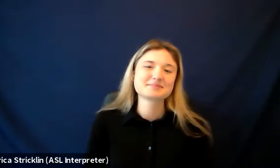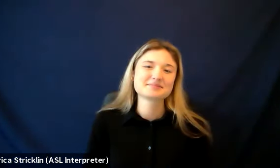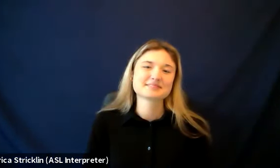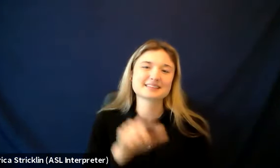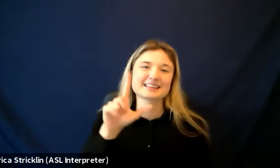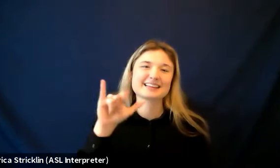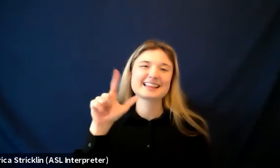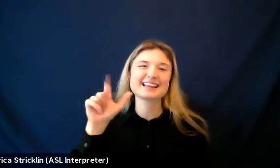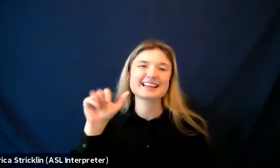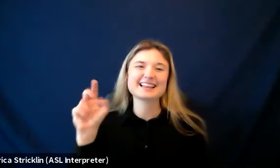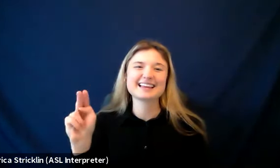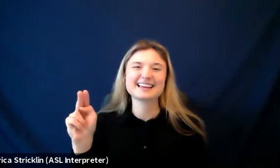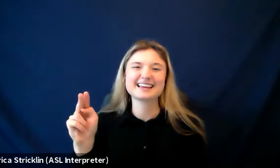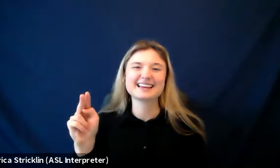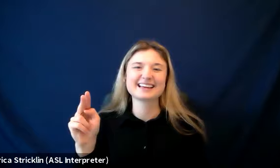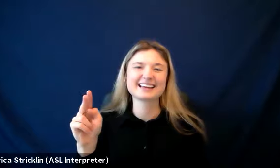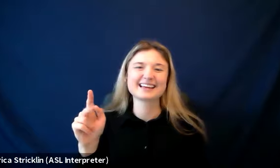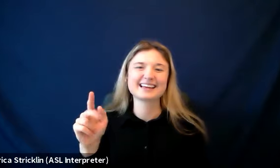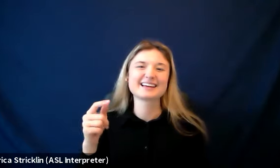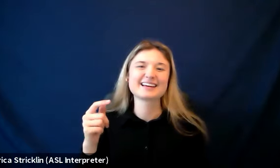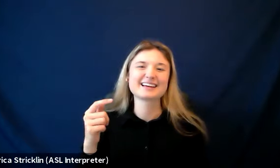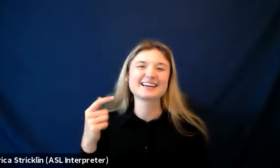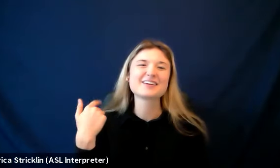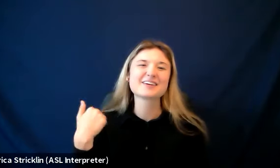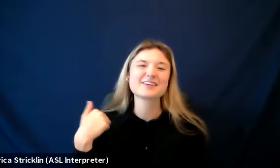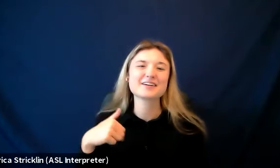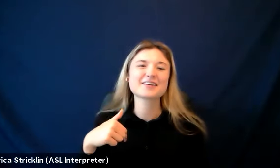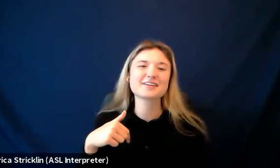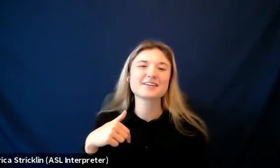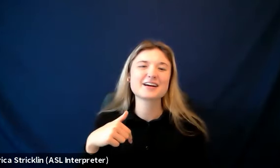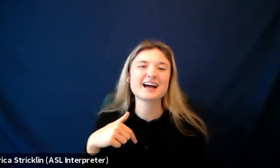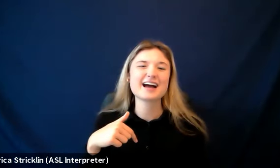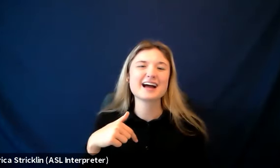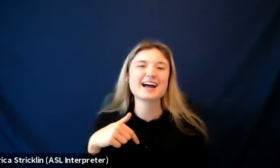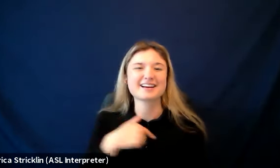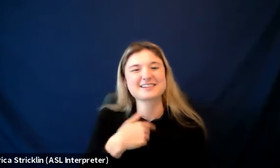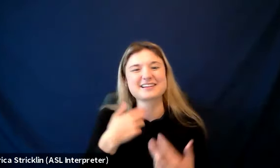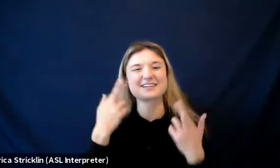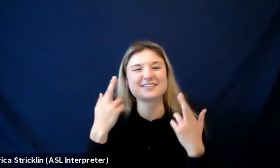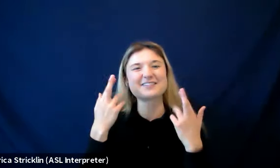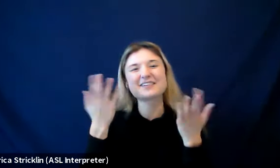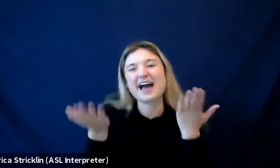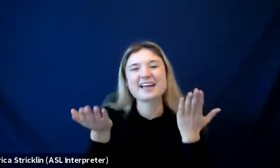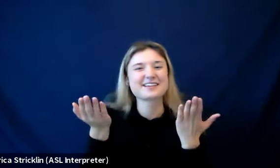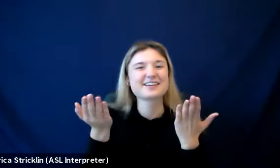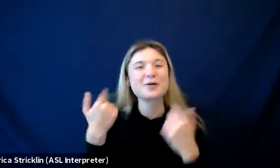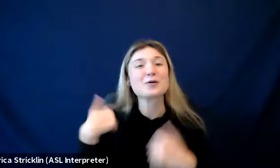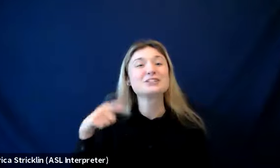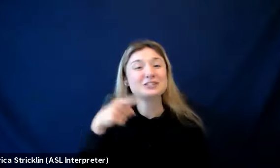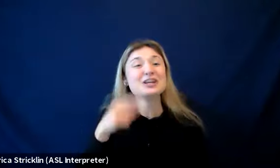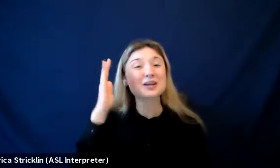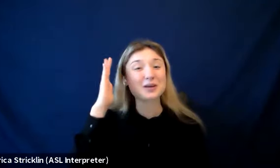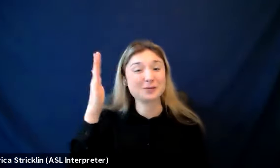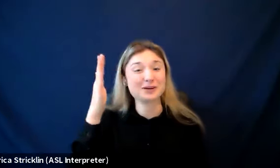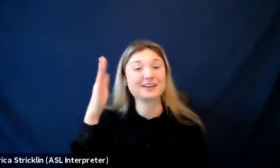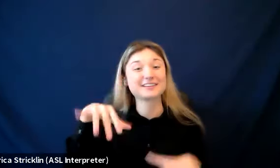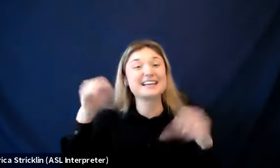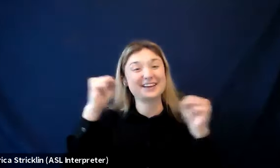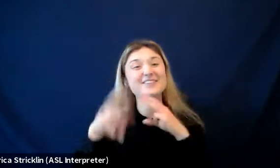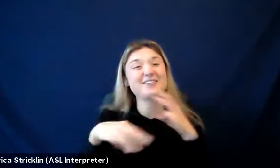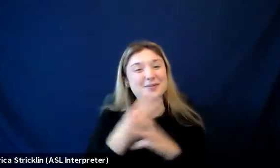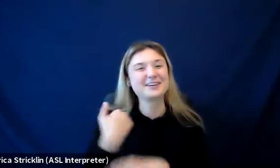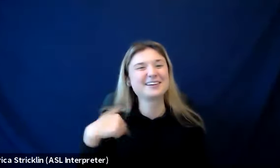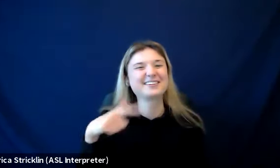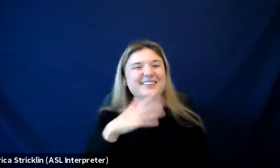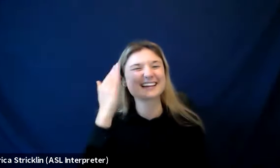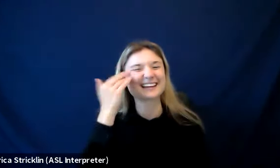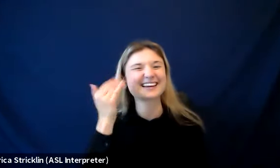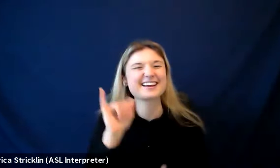Well, I mean, I don't have to like hope for that well he said go north it we know she's going to go over the world.